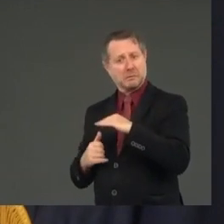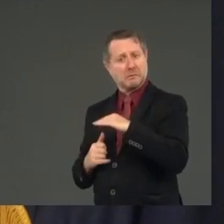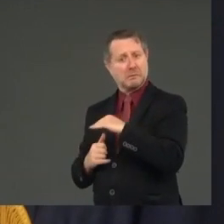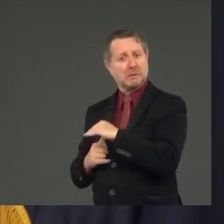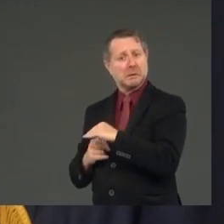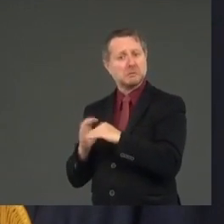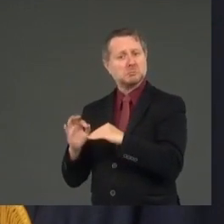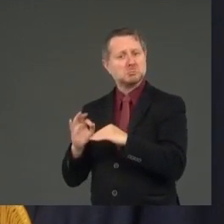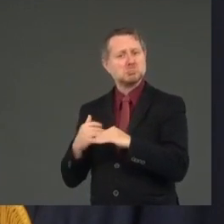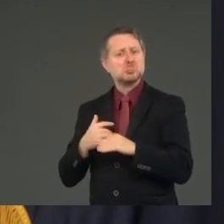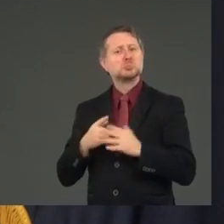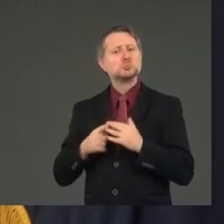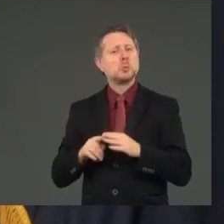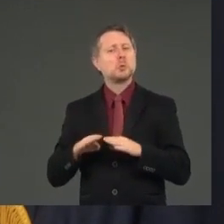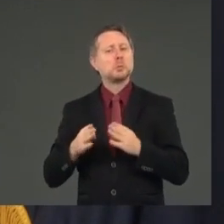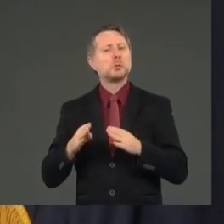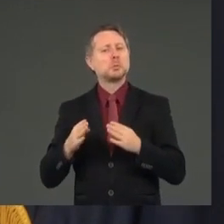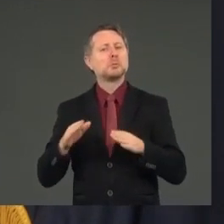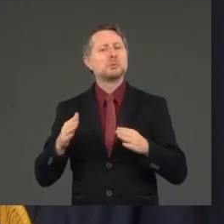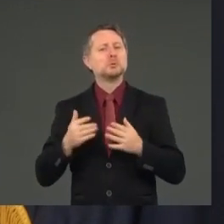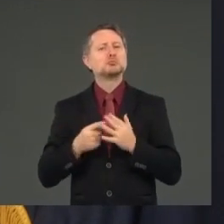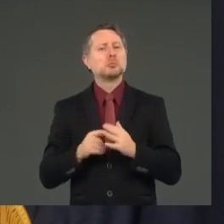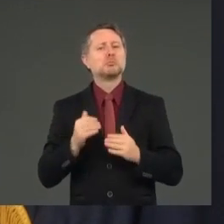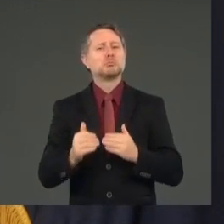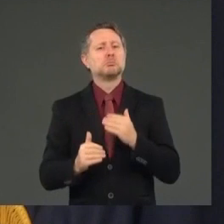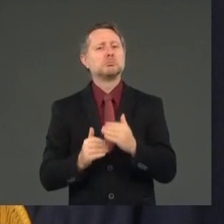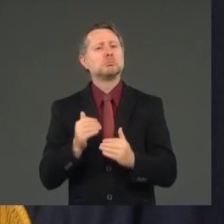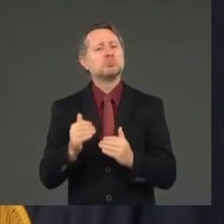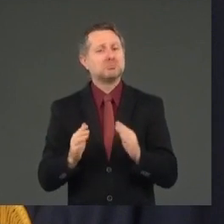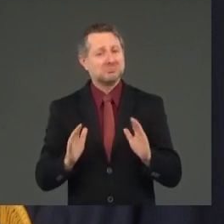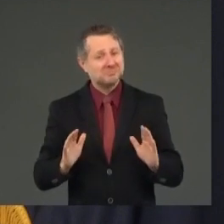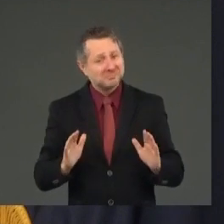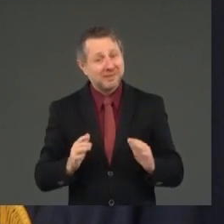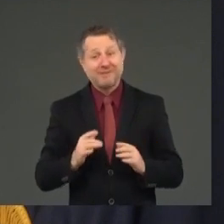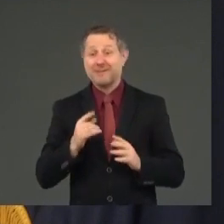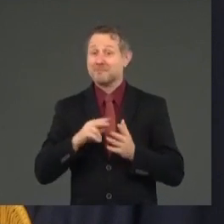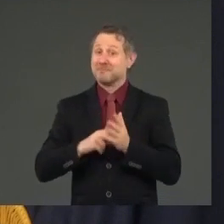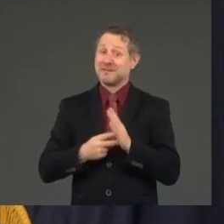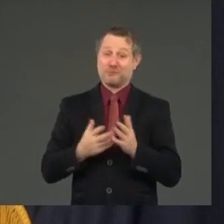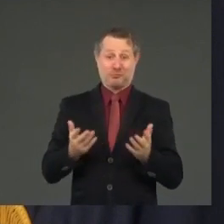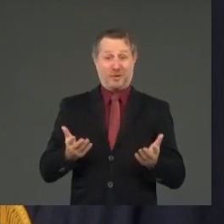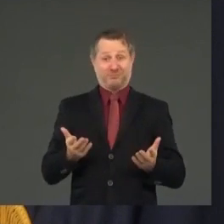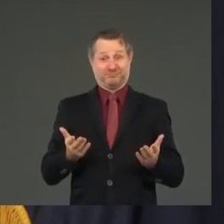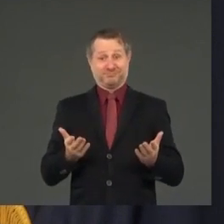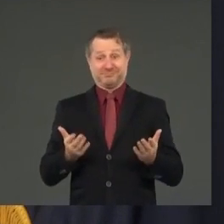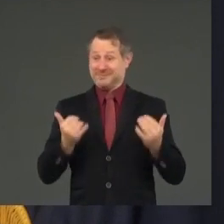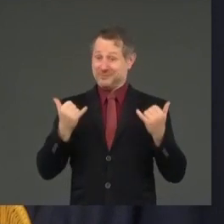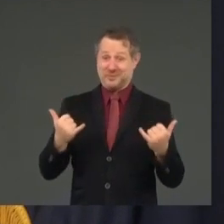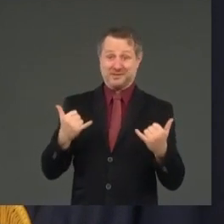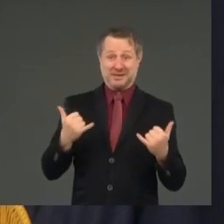WE SEE A PATTERN NOW WHERE THE NUMBERS ARE GOING DOWN. THAT'S WHY WE'RE TAKING THE